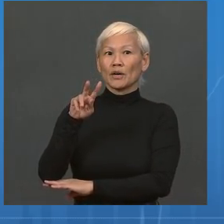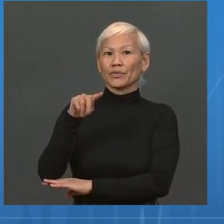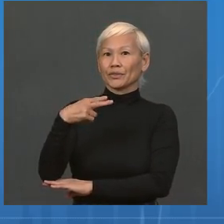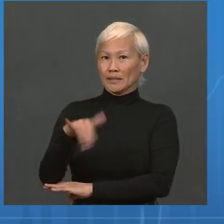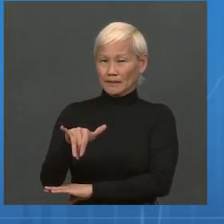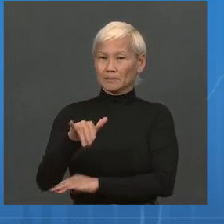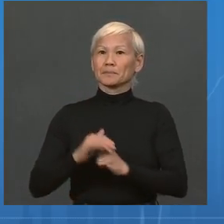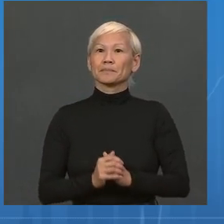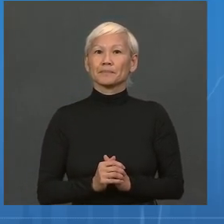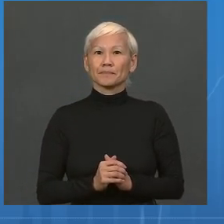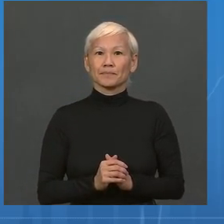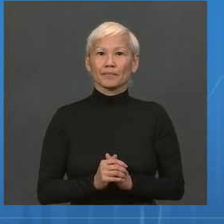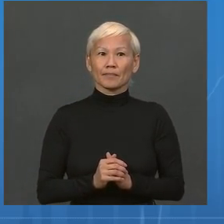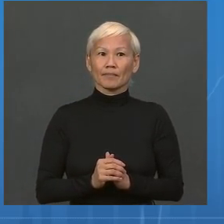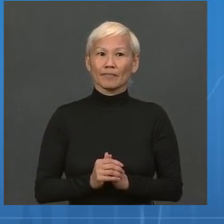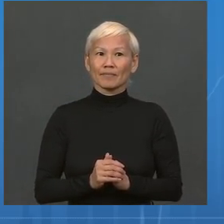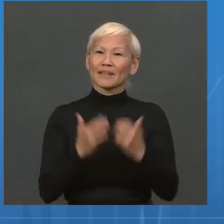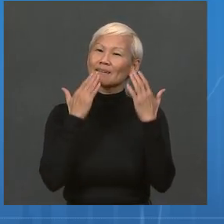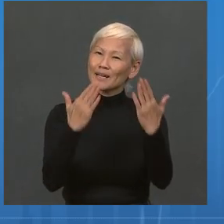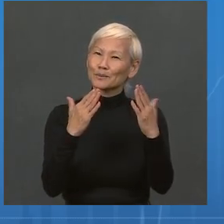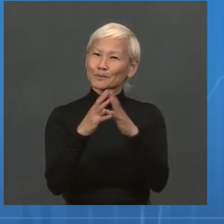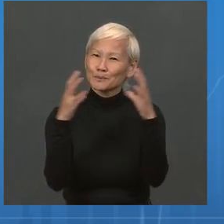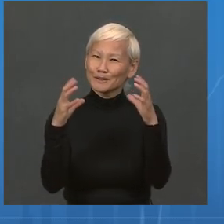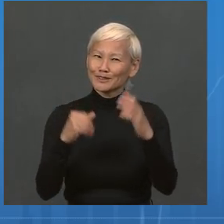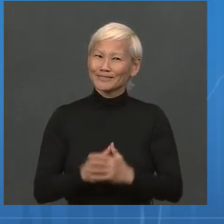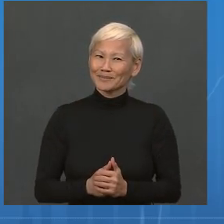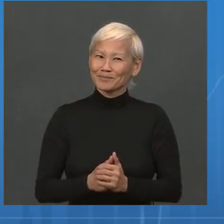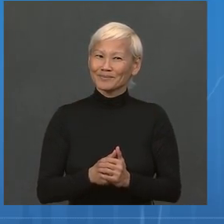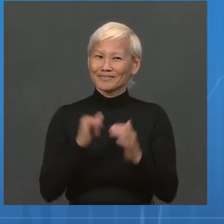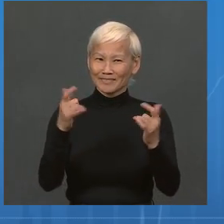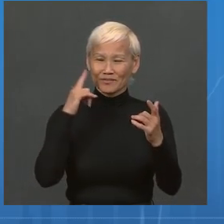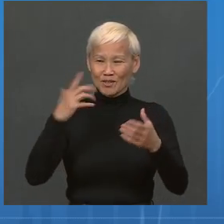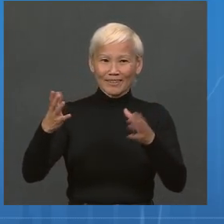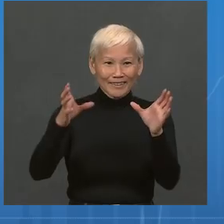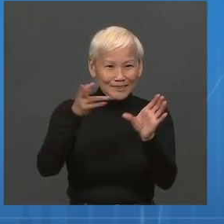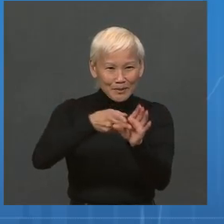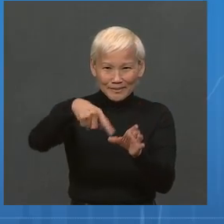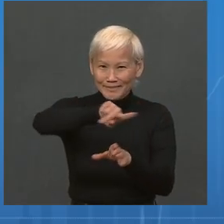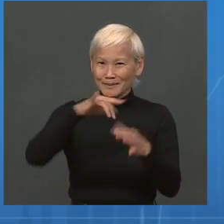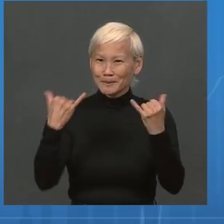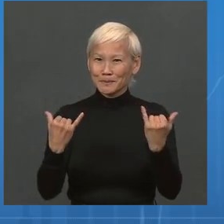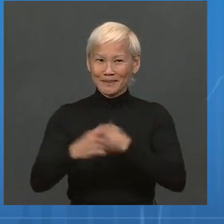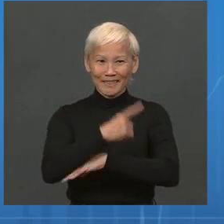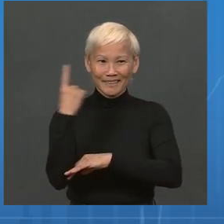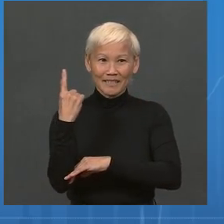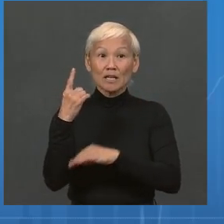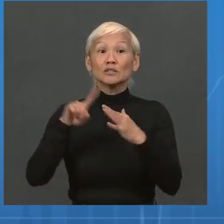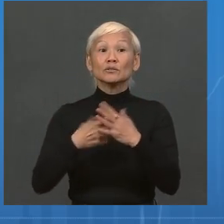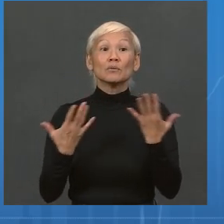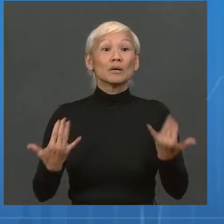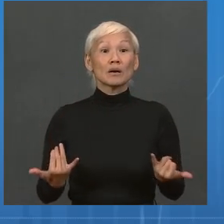Dr. Murthy: Well, thanks so much, Jeff. And it's great to be with everyone again today. I want to start by saying that for all parents, caregivers,